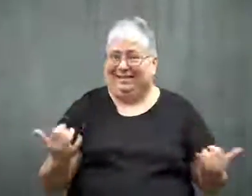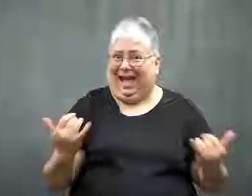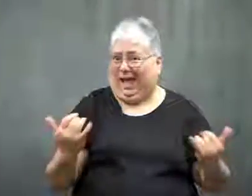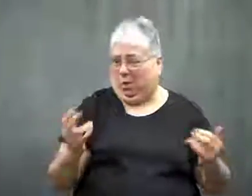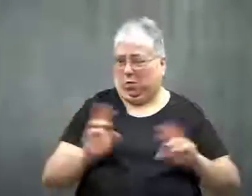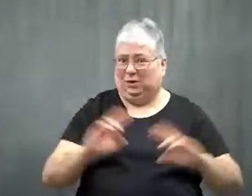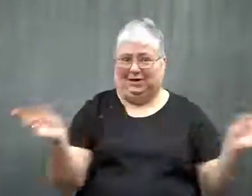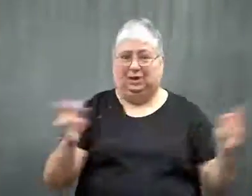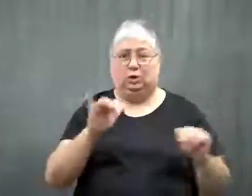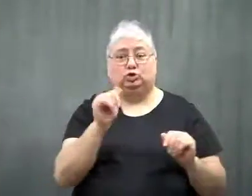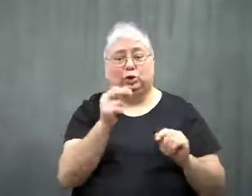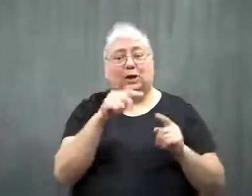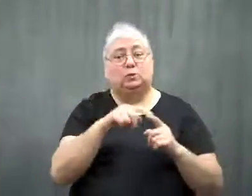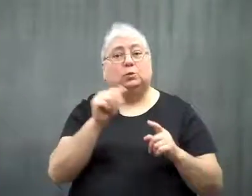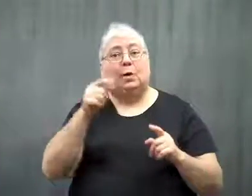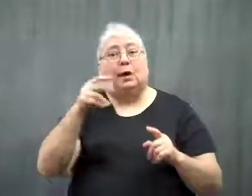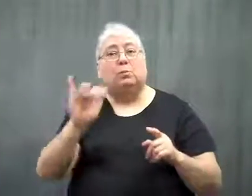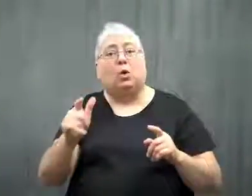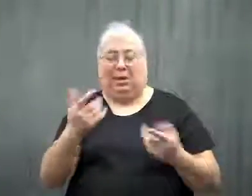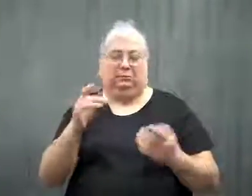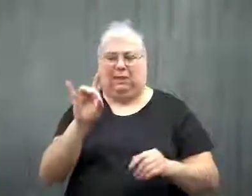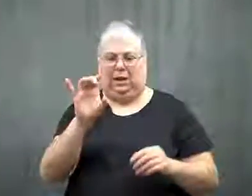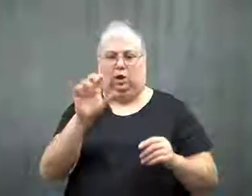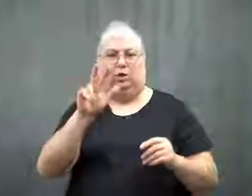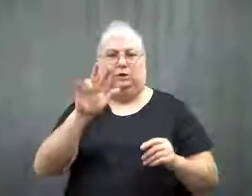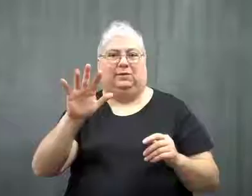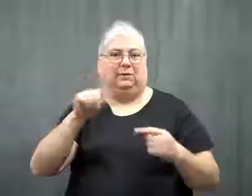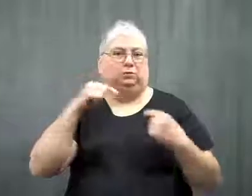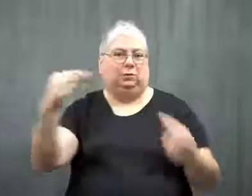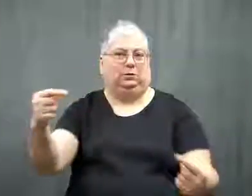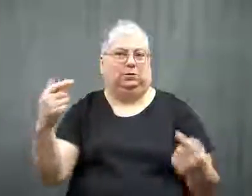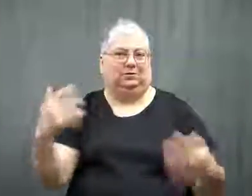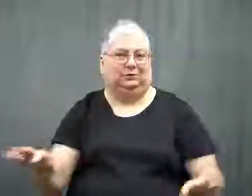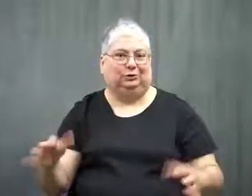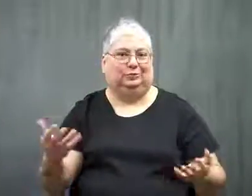There have already been 825 tornadoes in 2011.